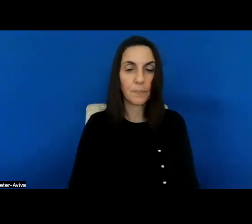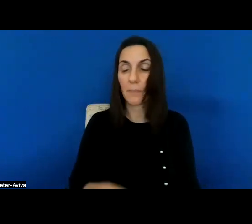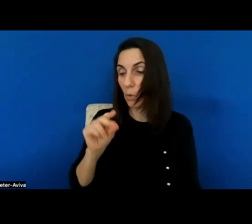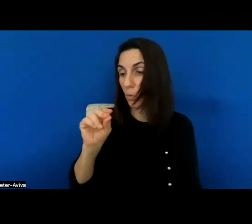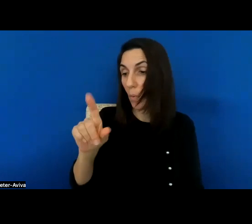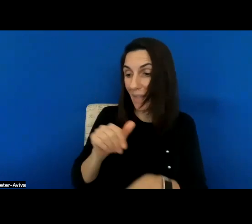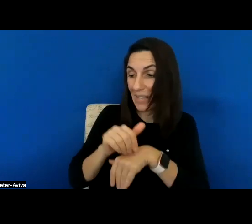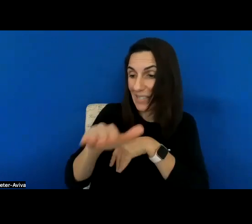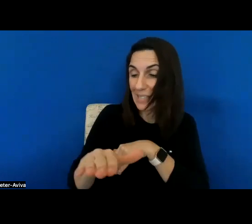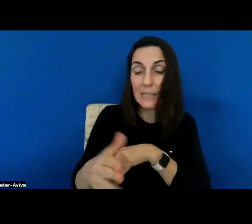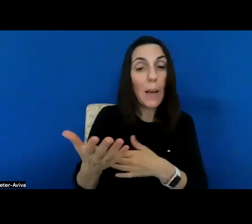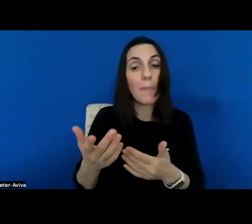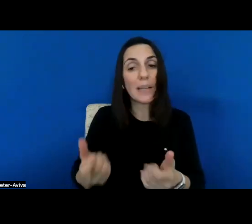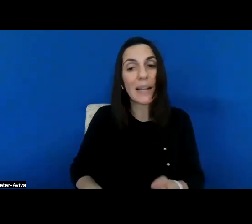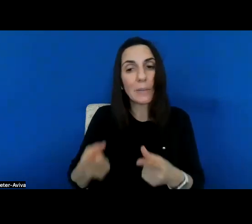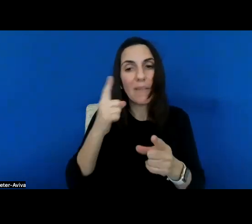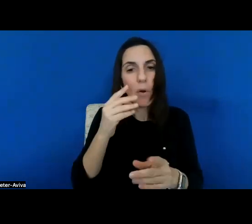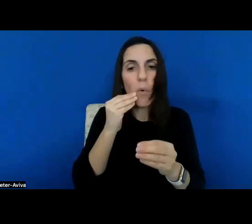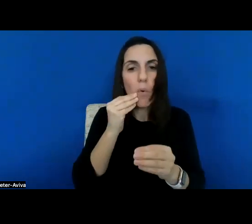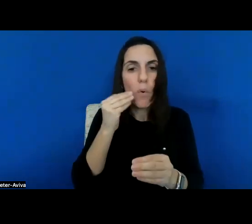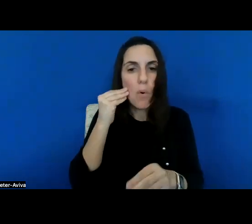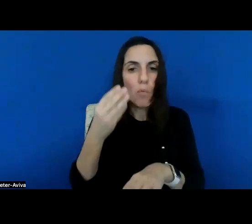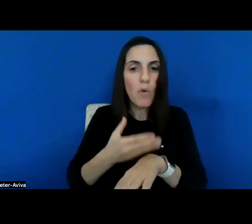for home repairs to be paid out of enable good question.